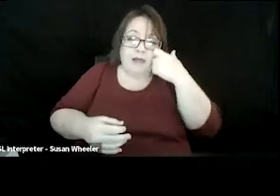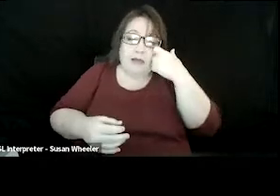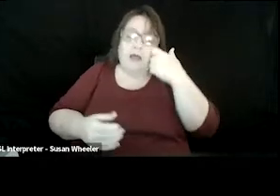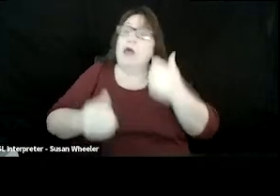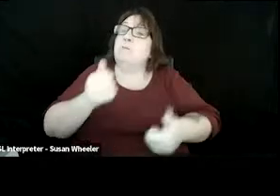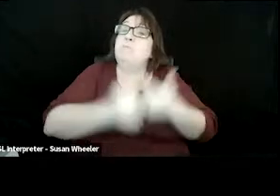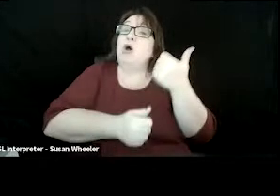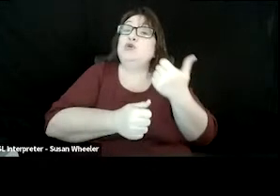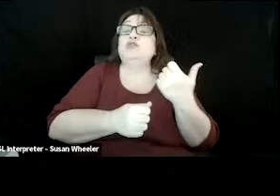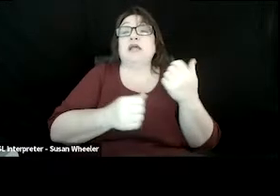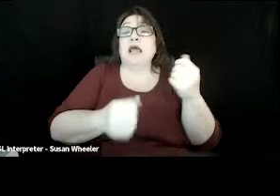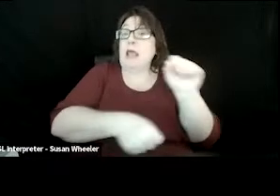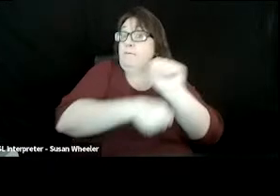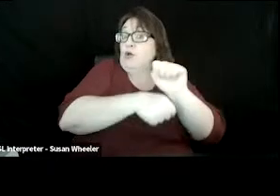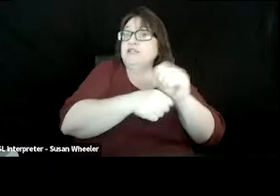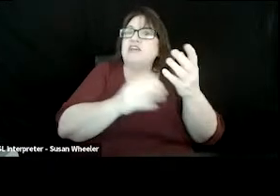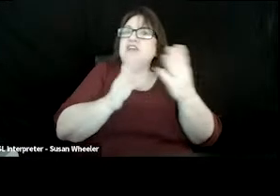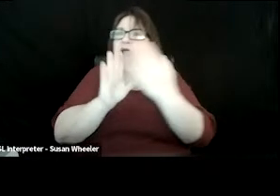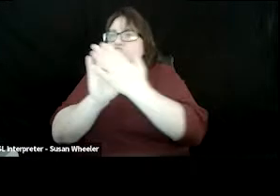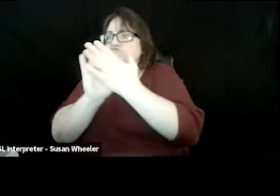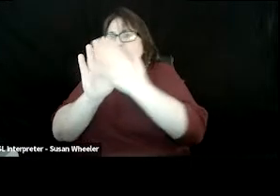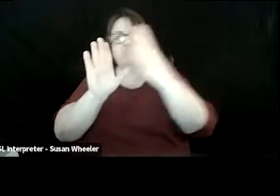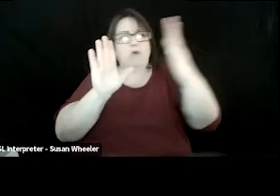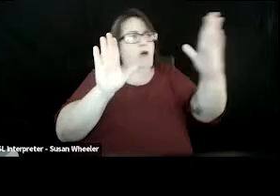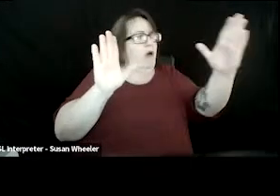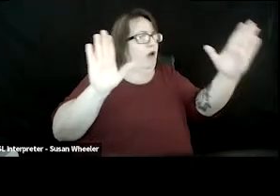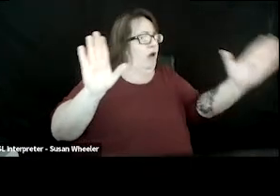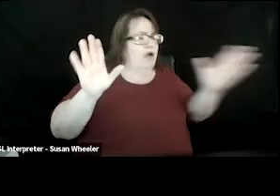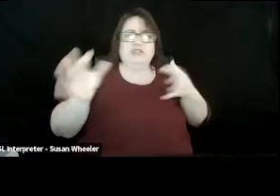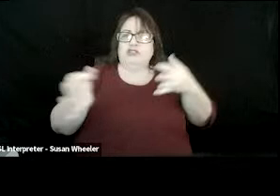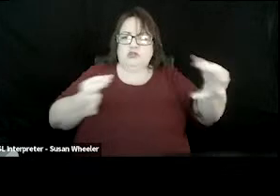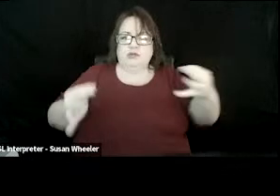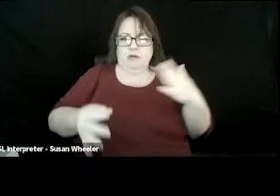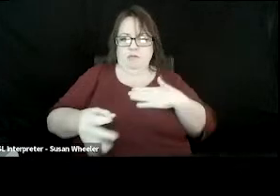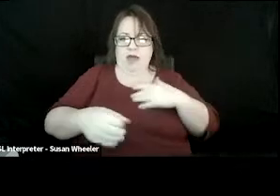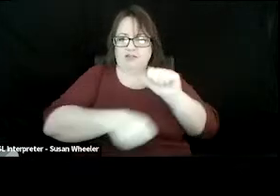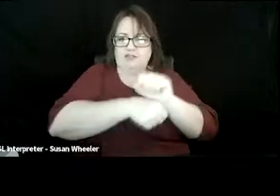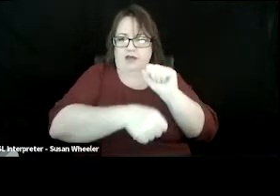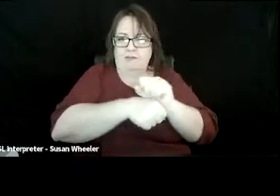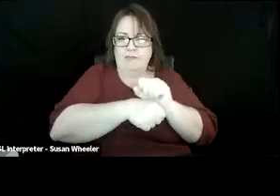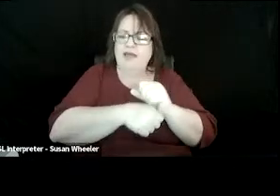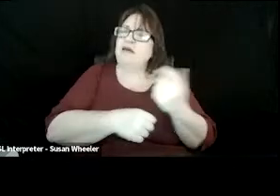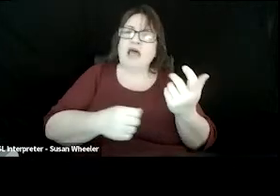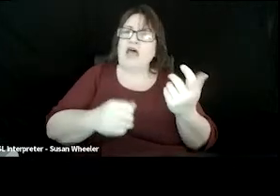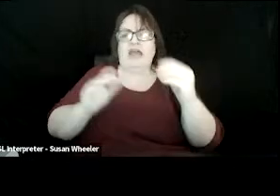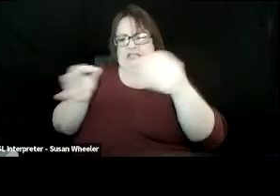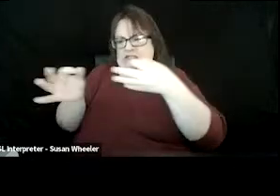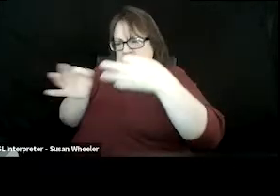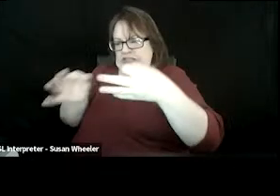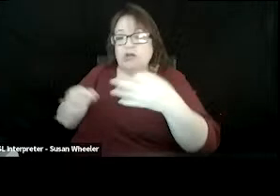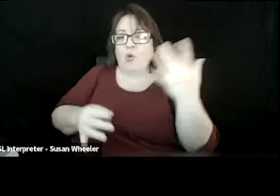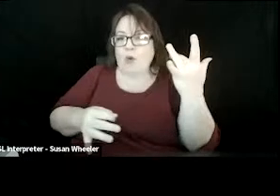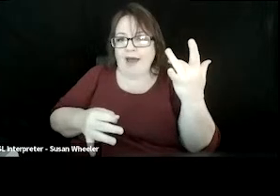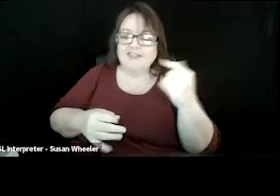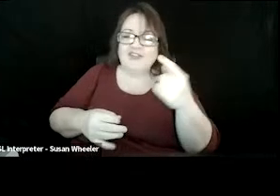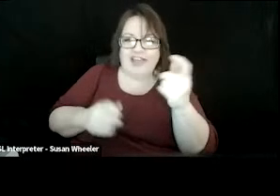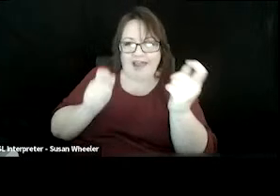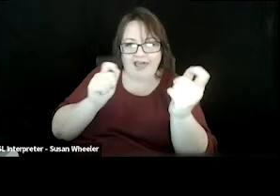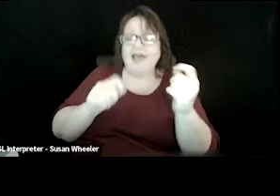a very broad description of what your job duties are and they do that so they can change them mid-contract,